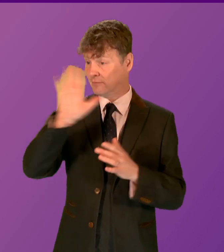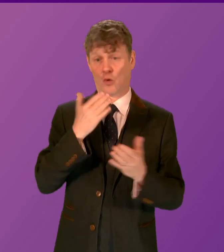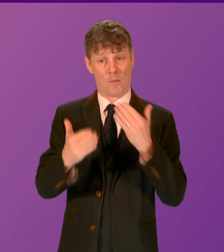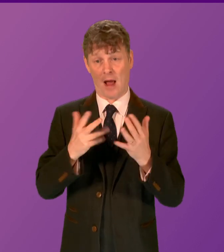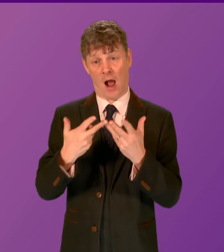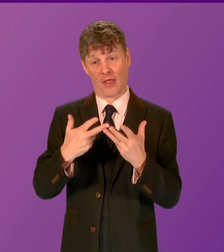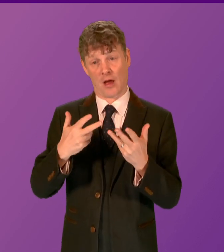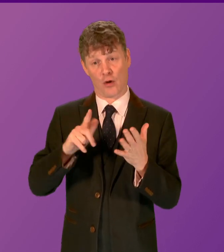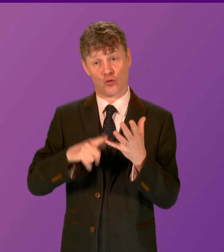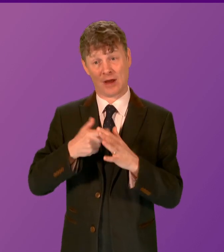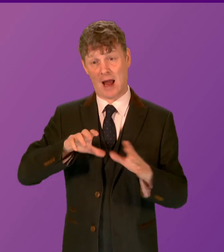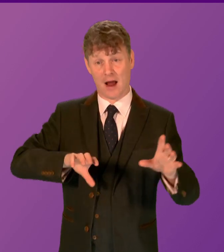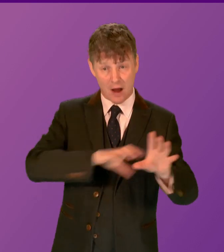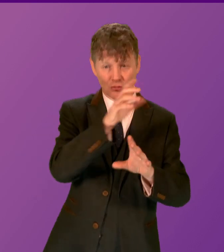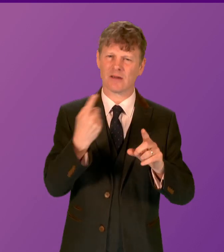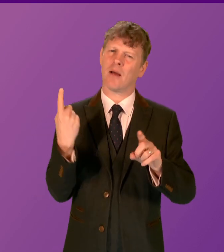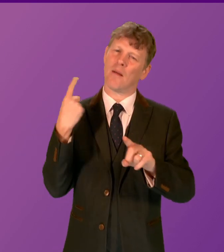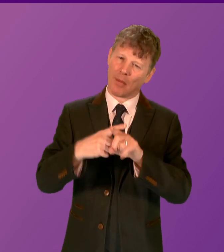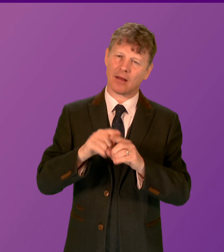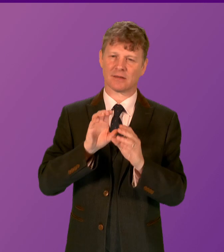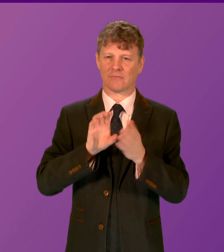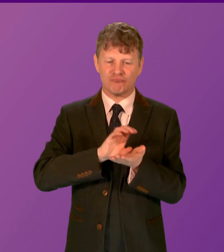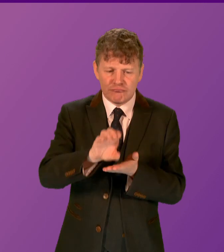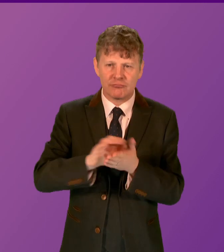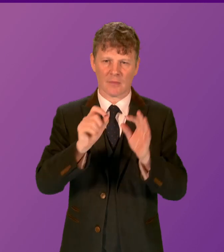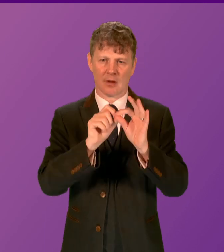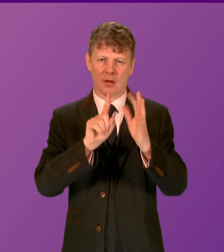We also provide a number of bursaries for teachers who will work in science, technology, engineering and mathematics—STEM—subjects.